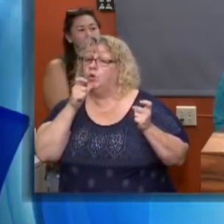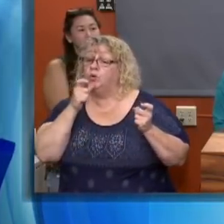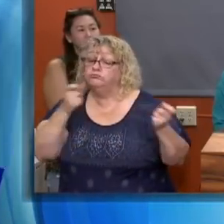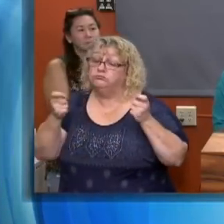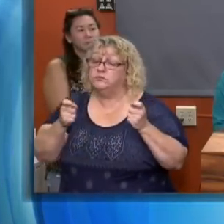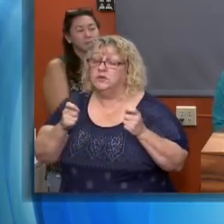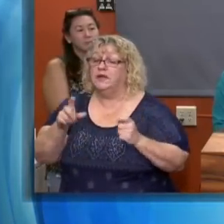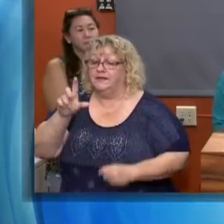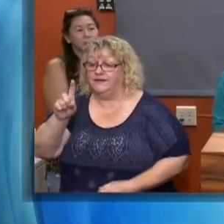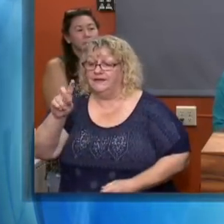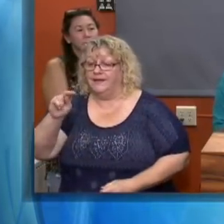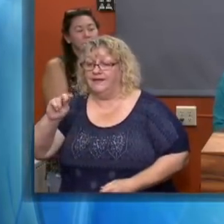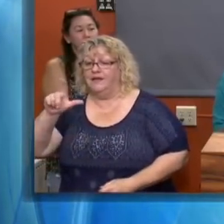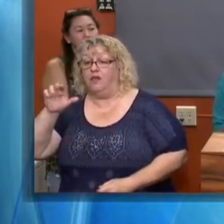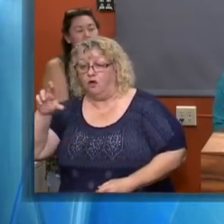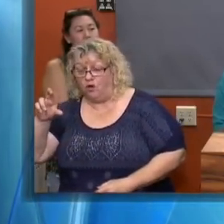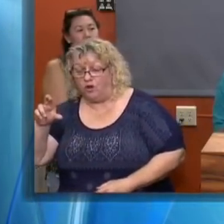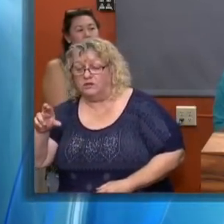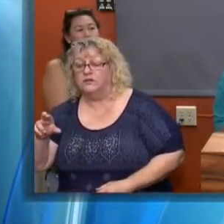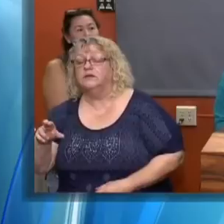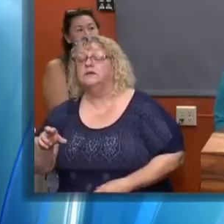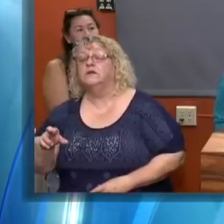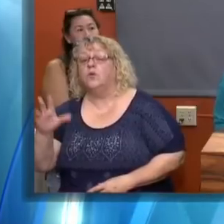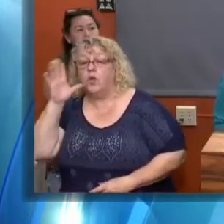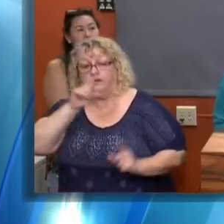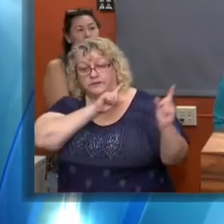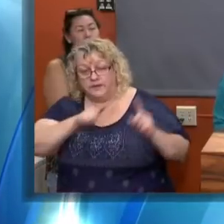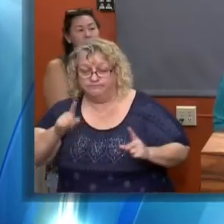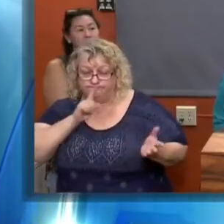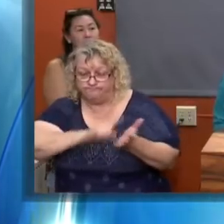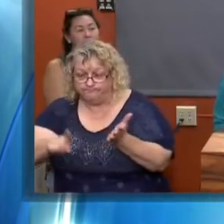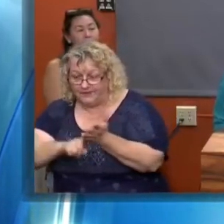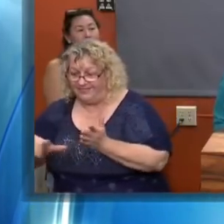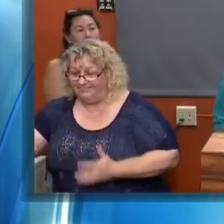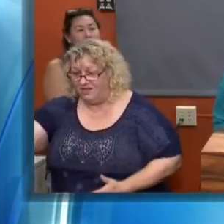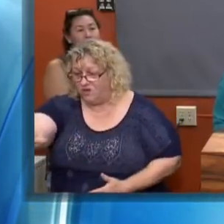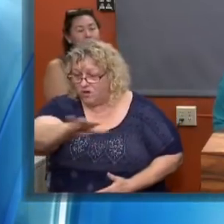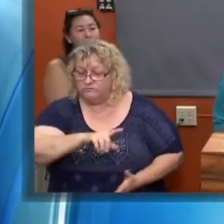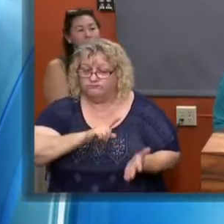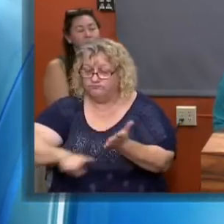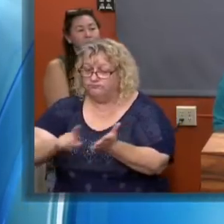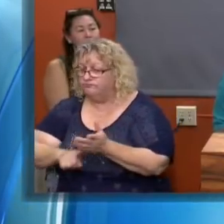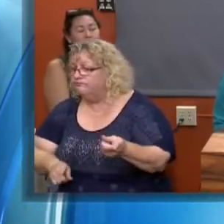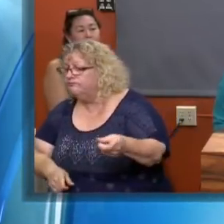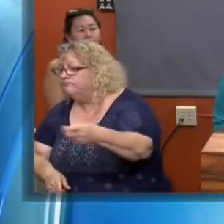AN INSPECTION 2017, YEAH, SO PERIODICALLY, THE REGULATORS WHICH IS DEPARTMENT OF LAND